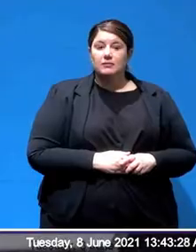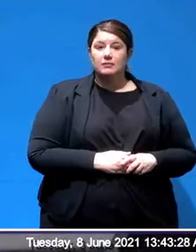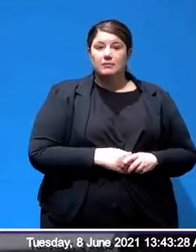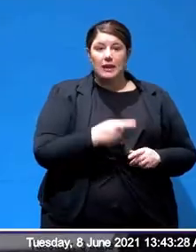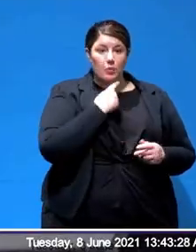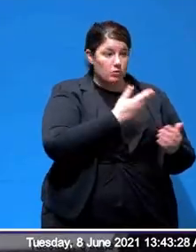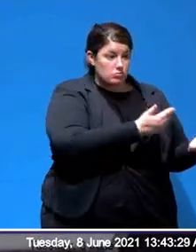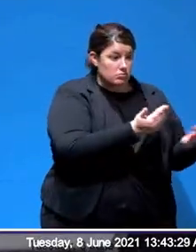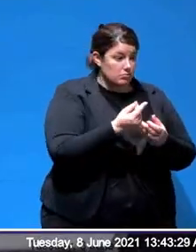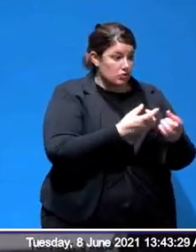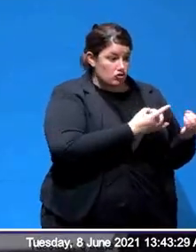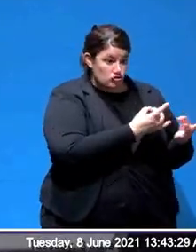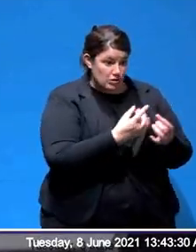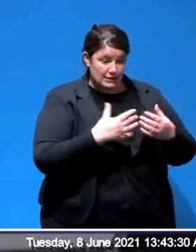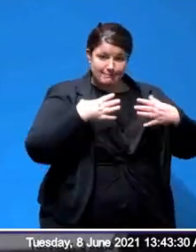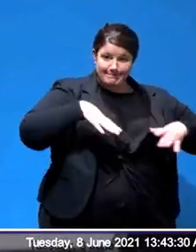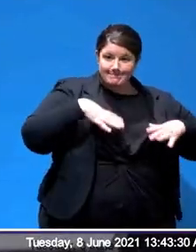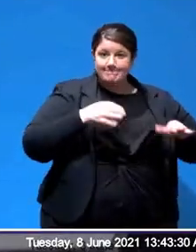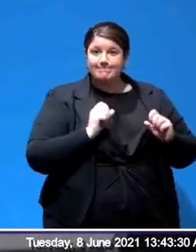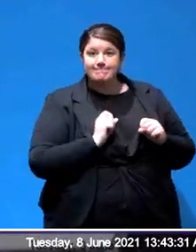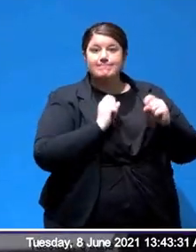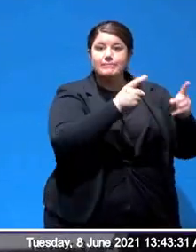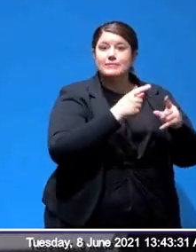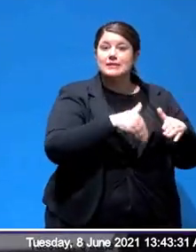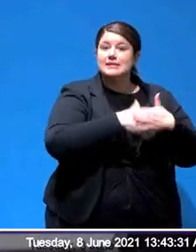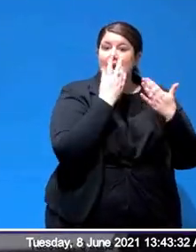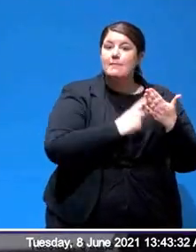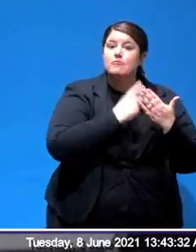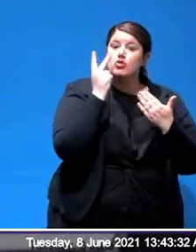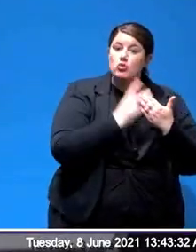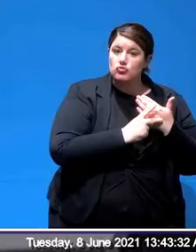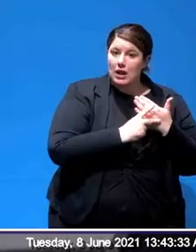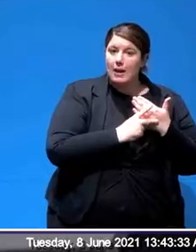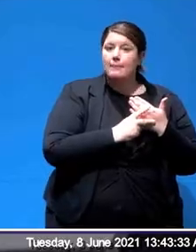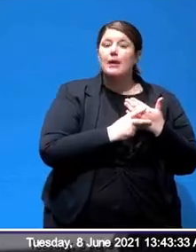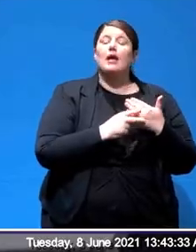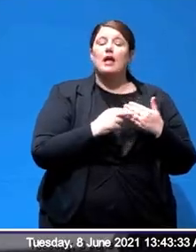men ready for their day programs and the day person would take them and when